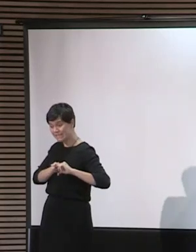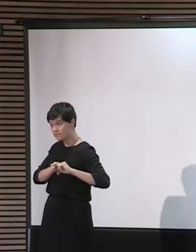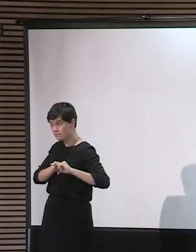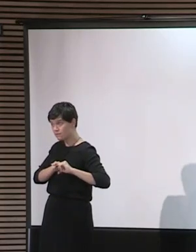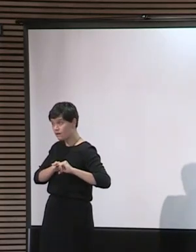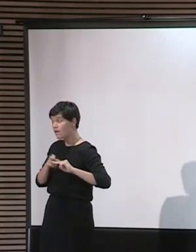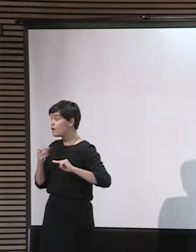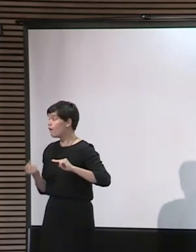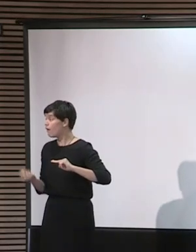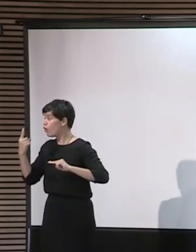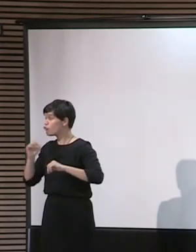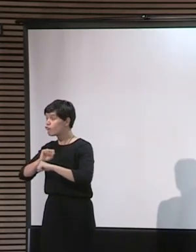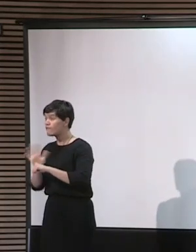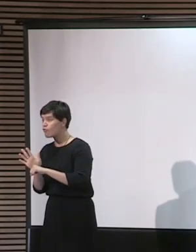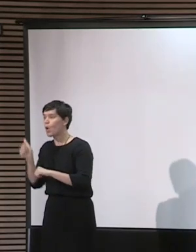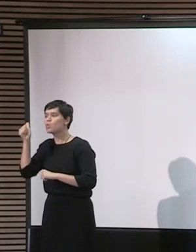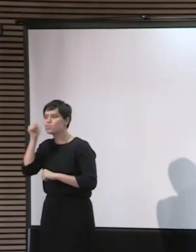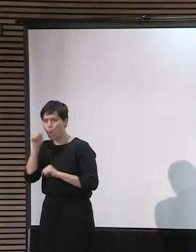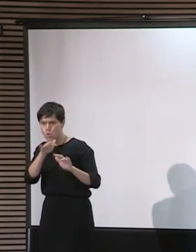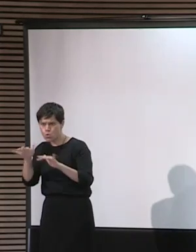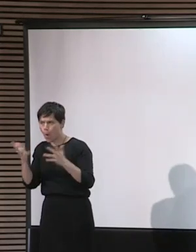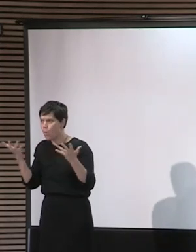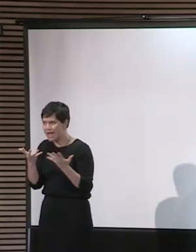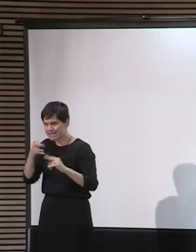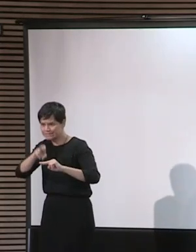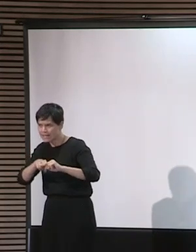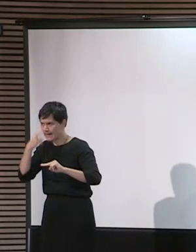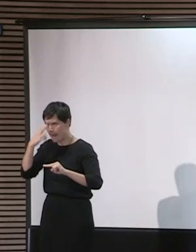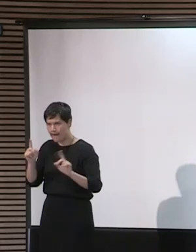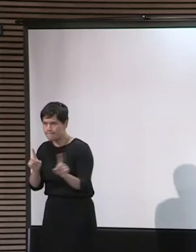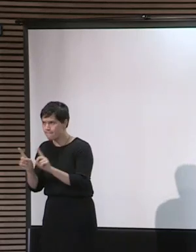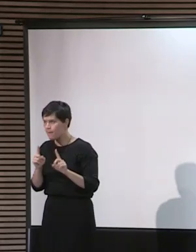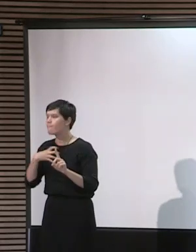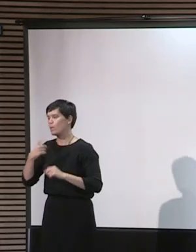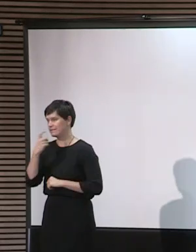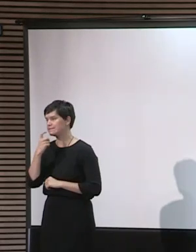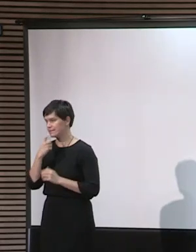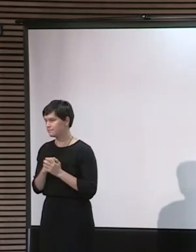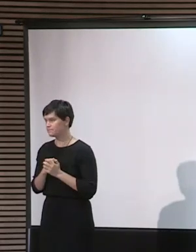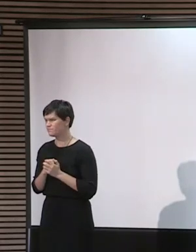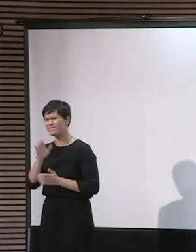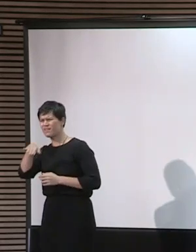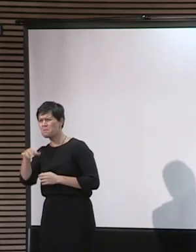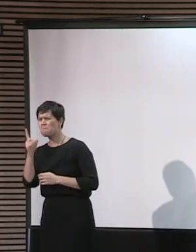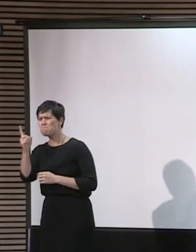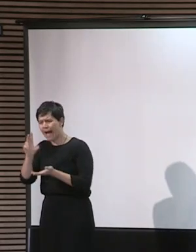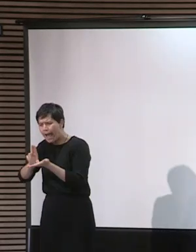on, it's much easier for us to keep a track of who's together. When you have a large number of strangers coming and going in those